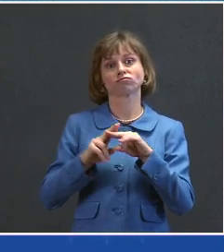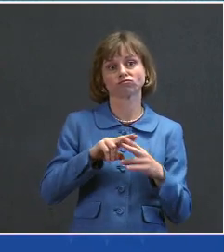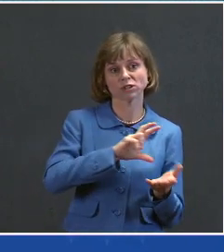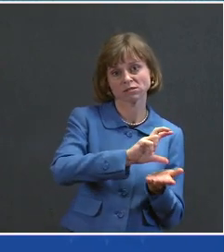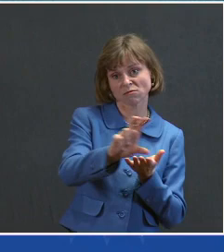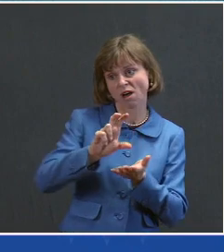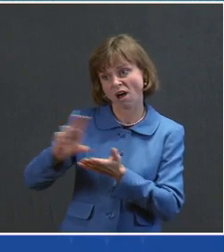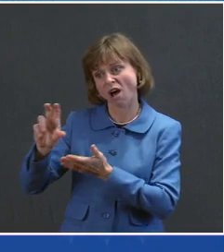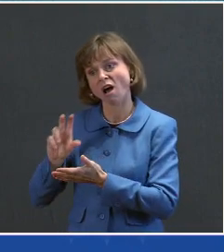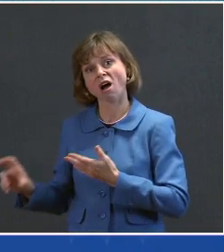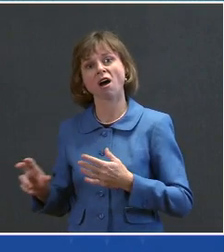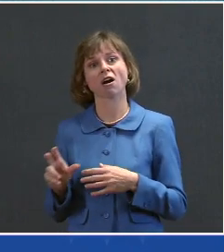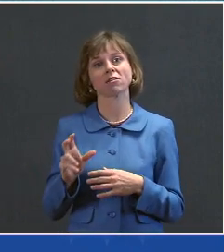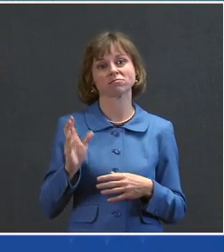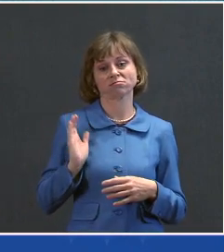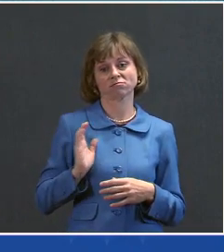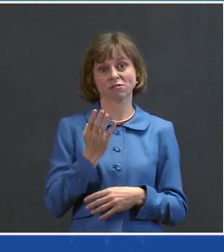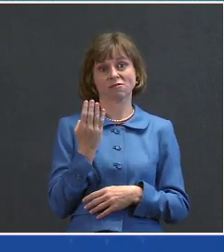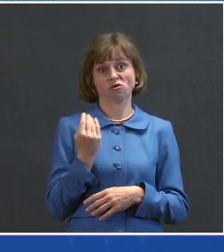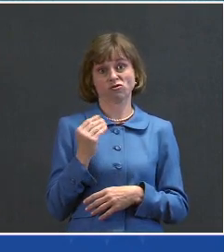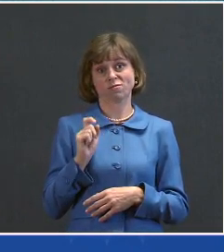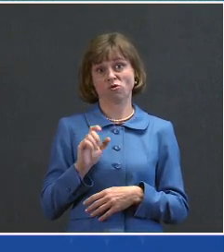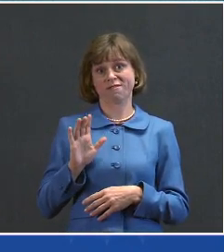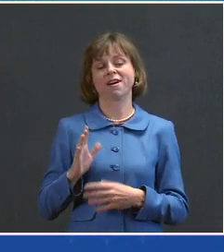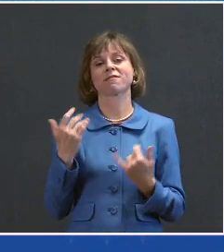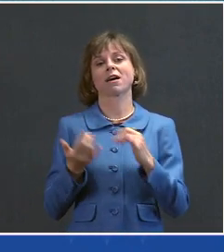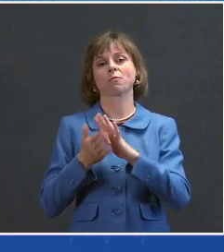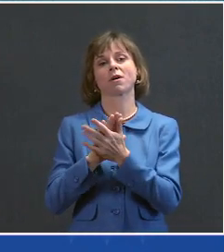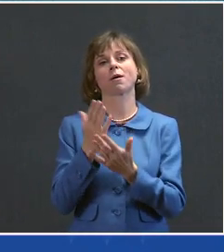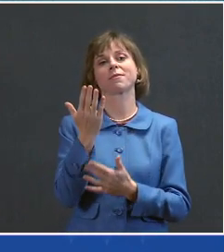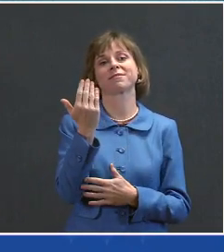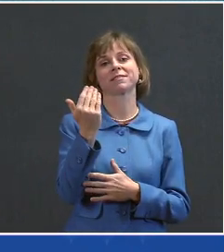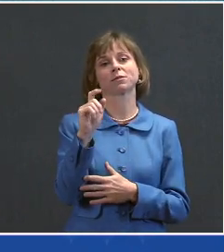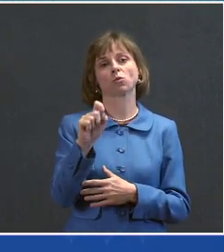from 14.5 to 15.2 million doses per week.